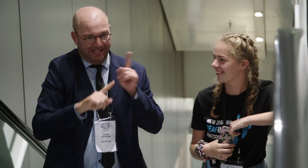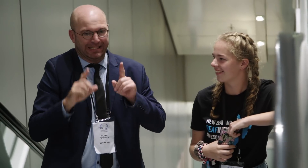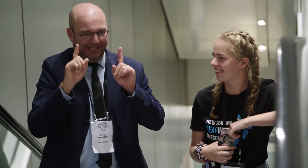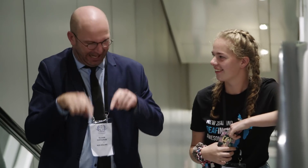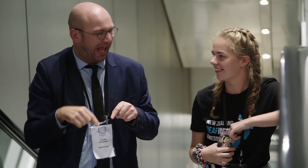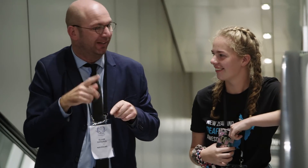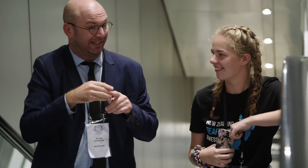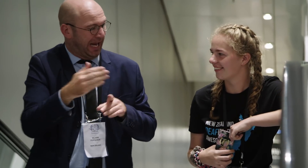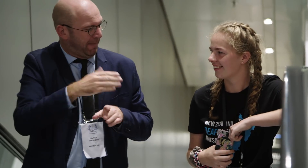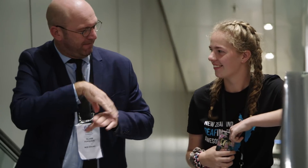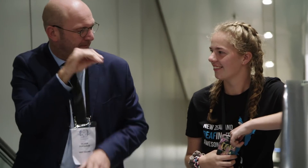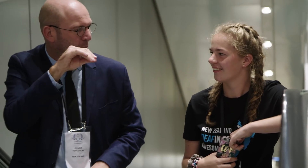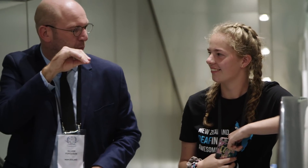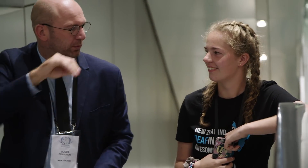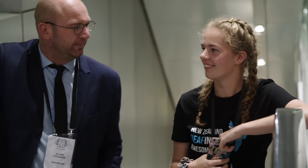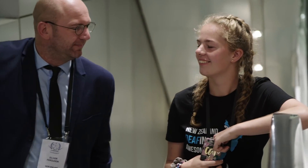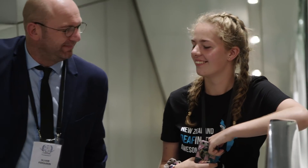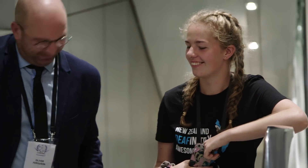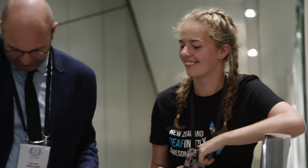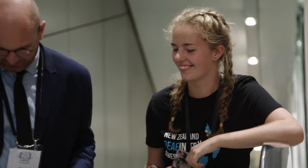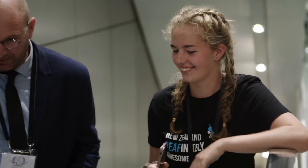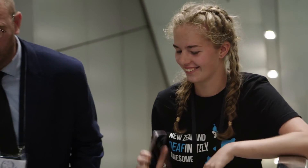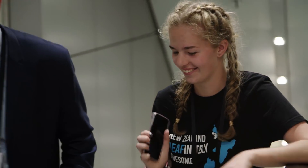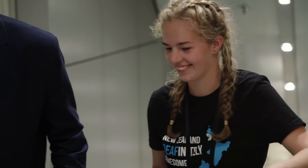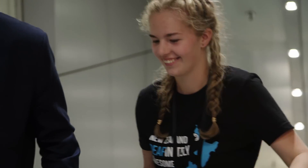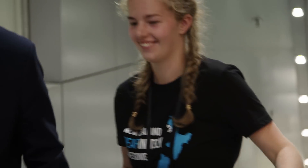and heads the mission and the vision for the whole organisation.